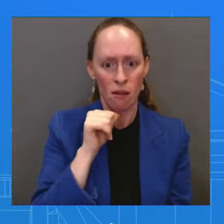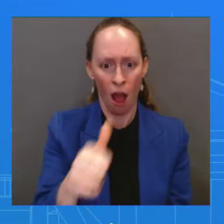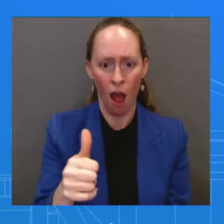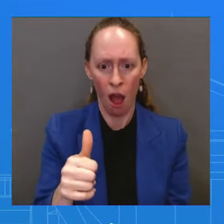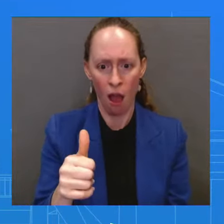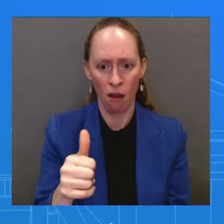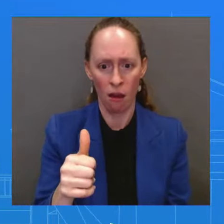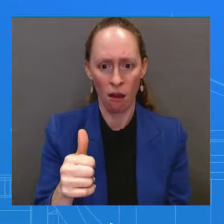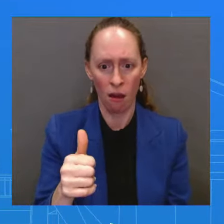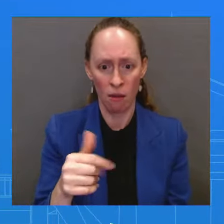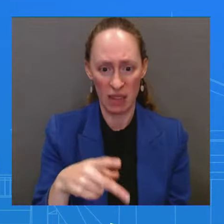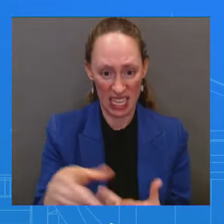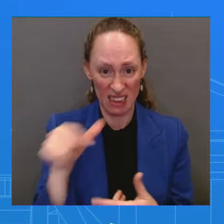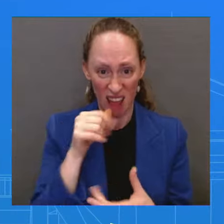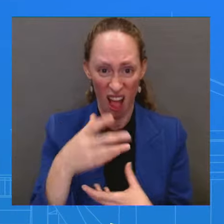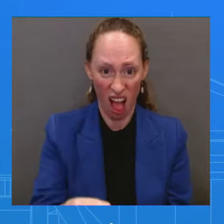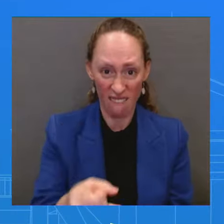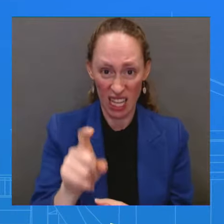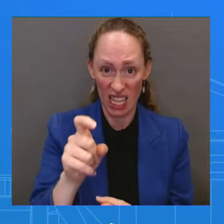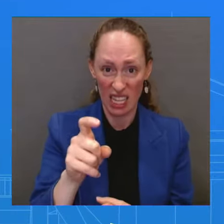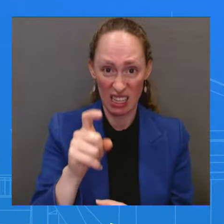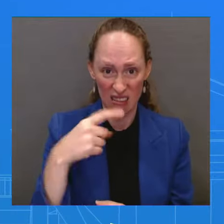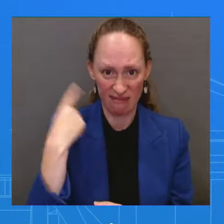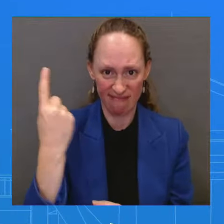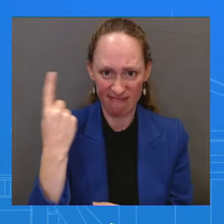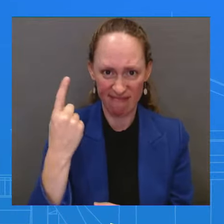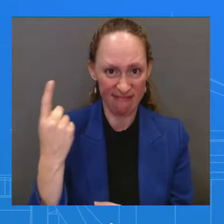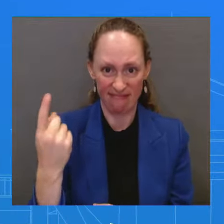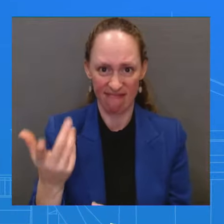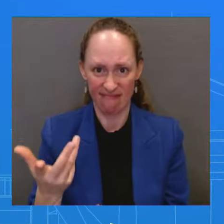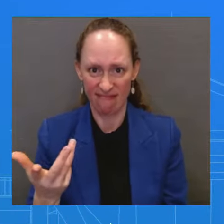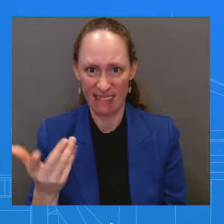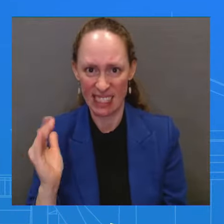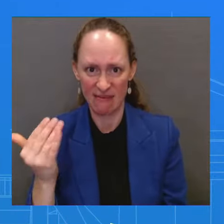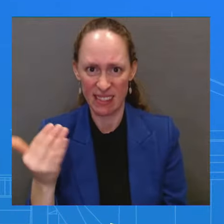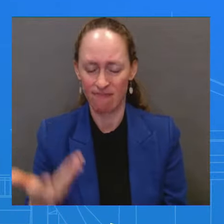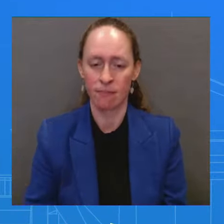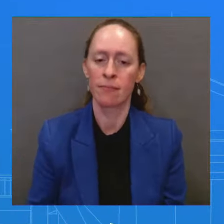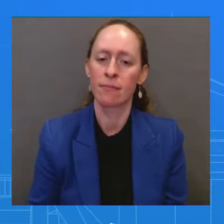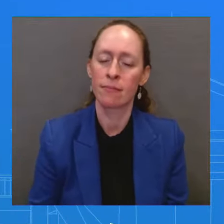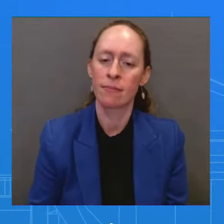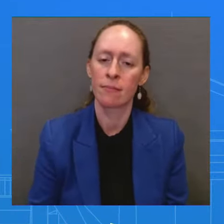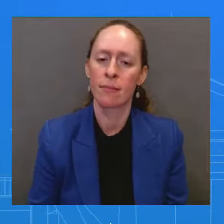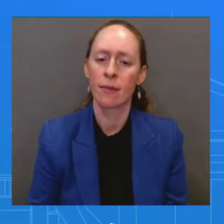majority support in a bipartisan way to continue -- to continue this funding. That hasn't changed.